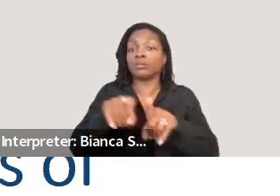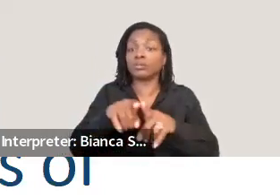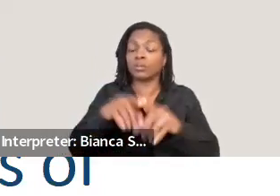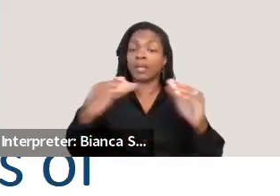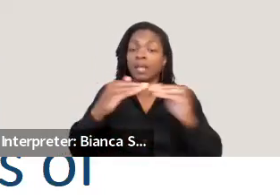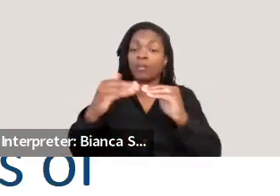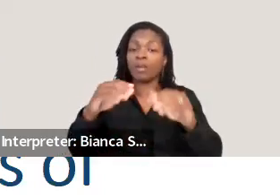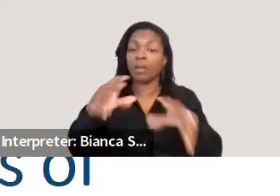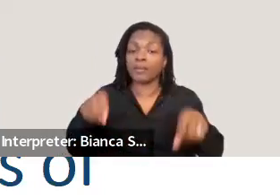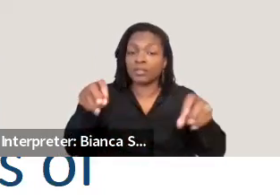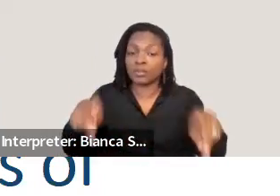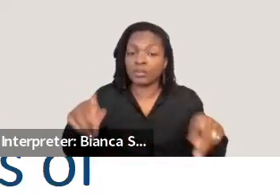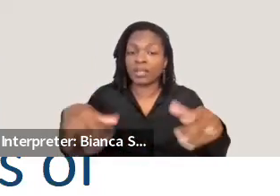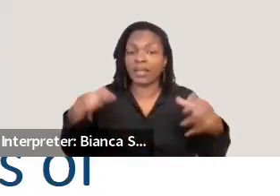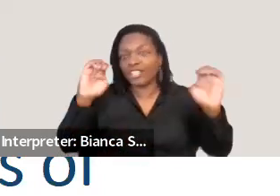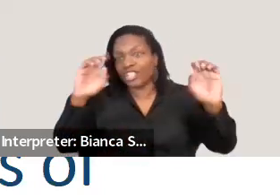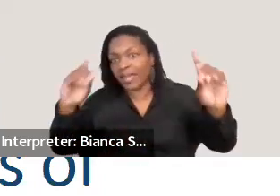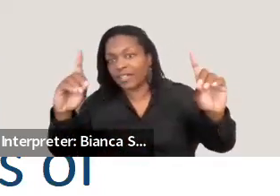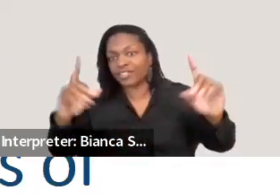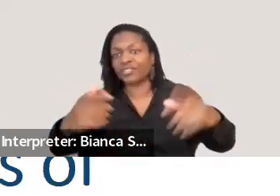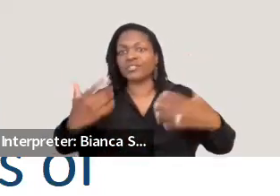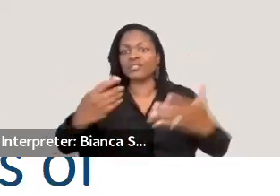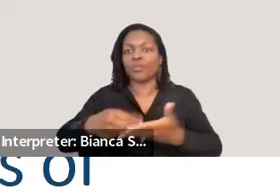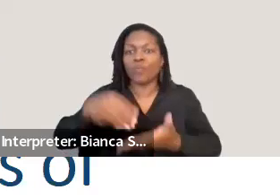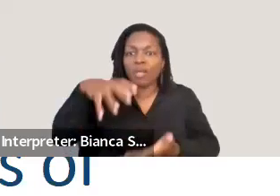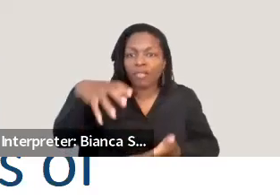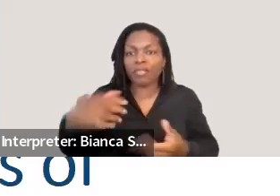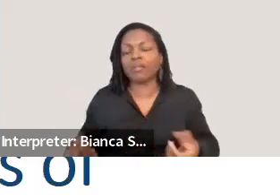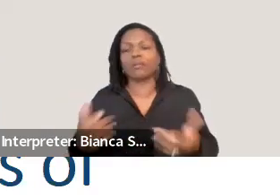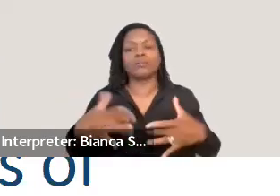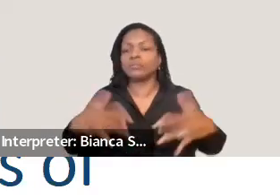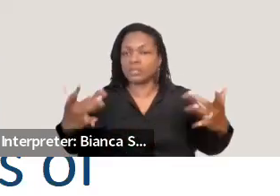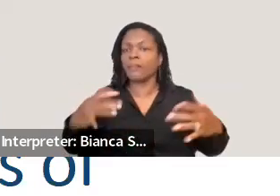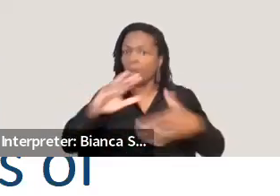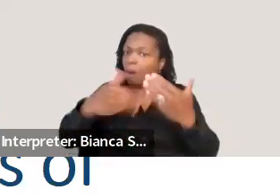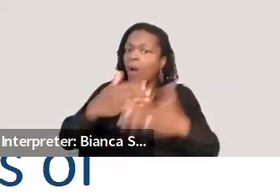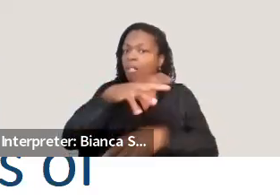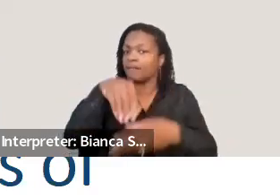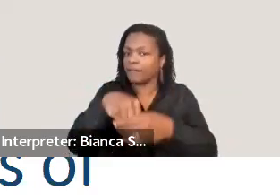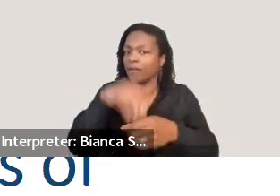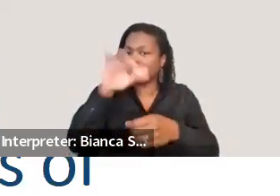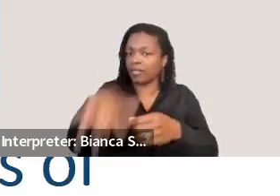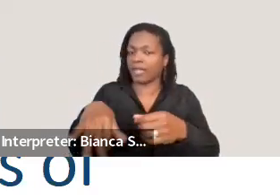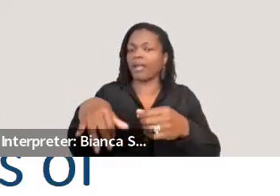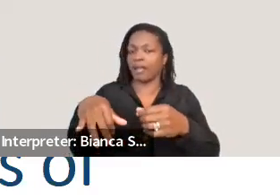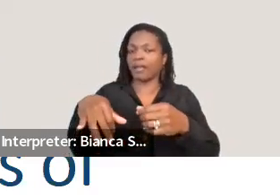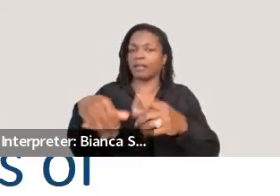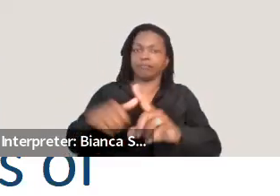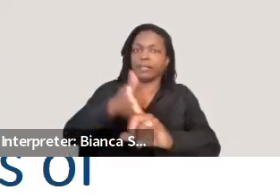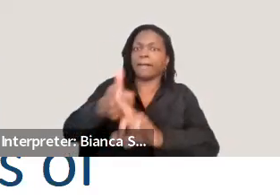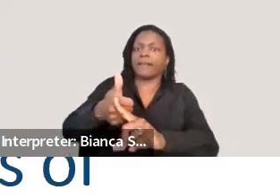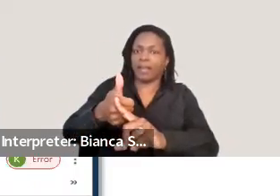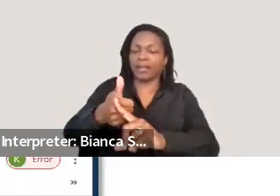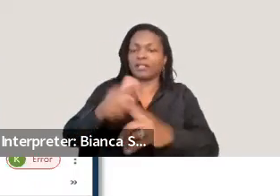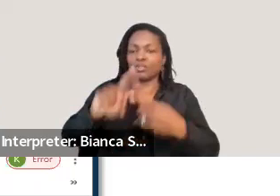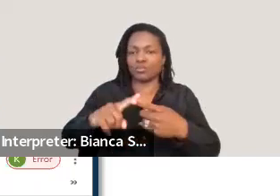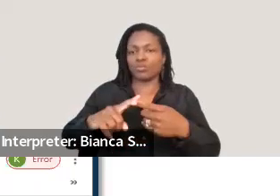So we wanted to make sure that we took all of these things into consideration when building up this shop.